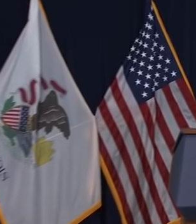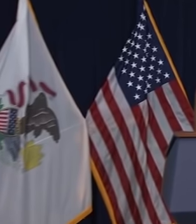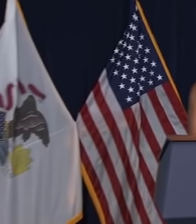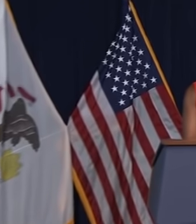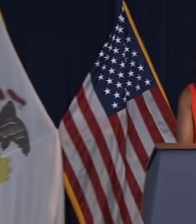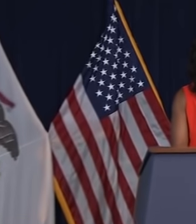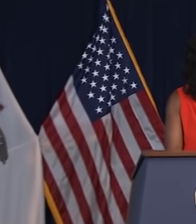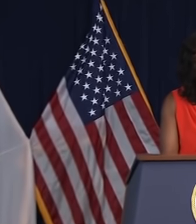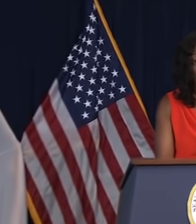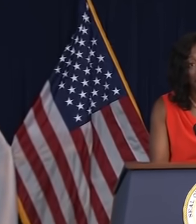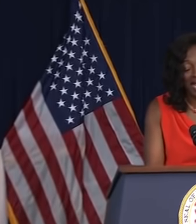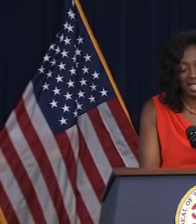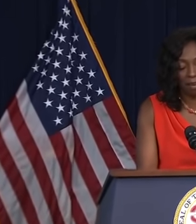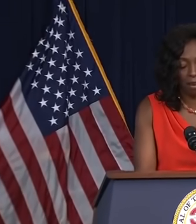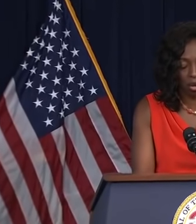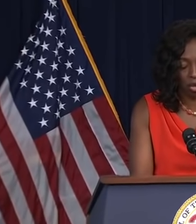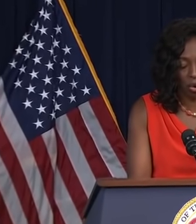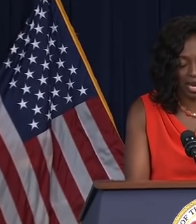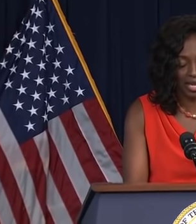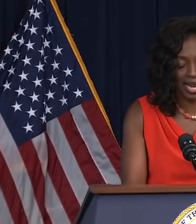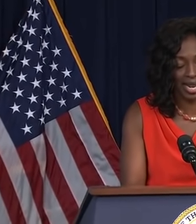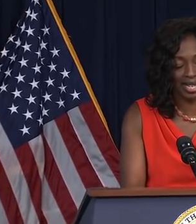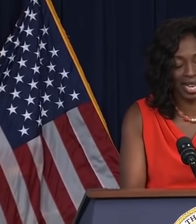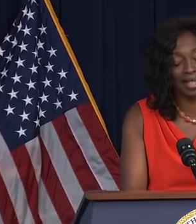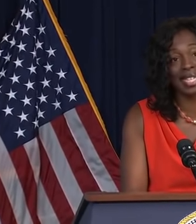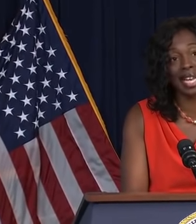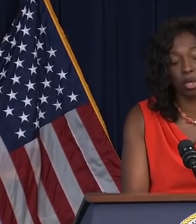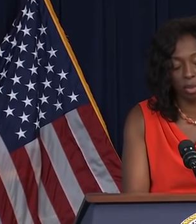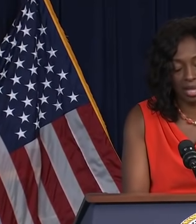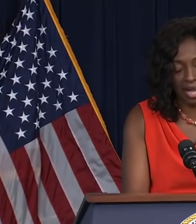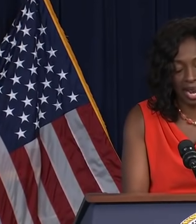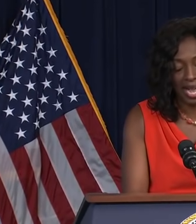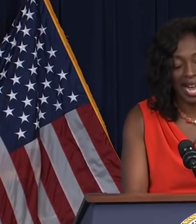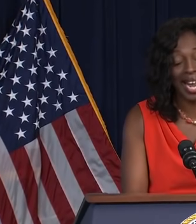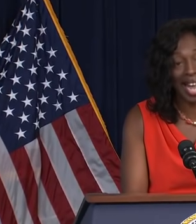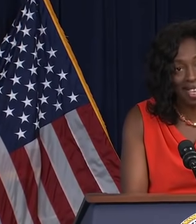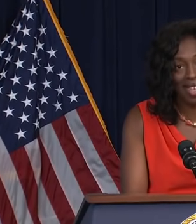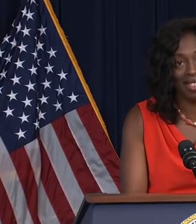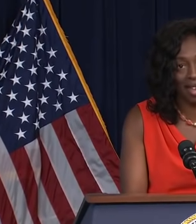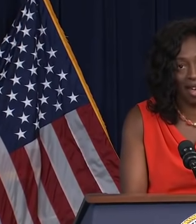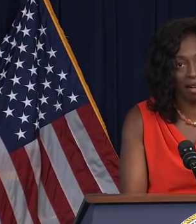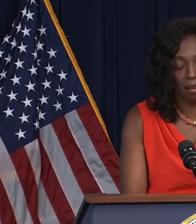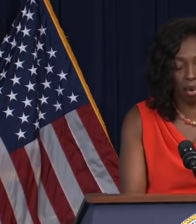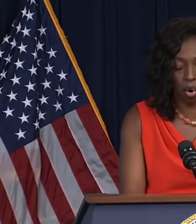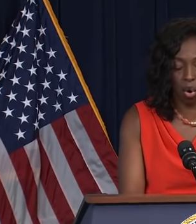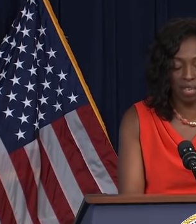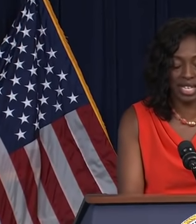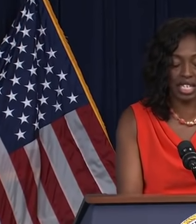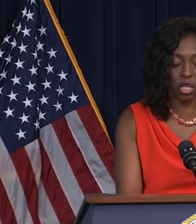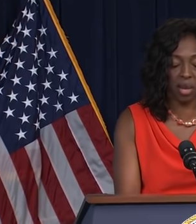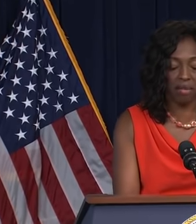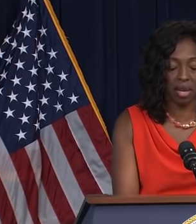estamos viendo aproximadamente